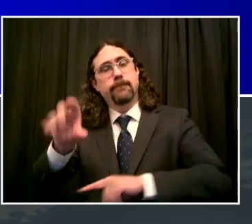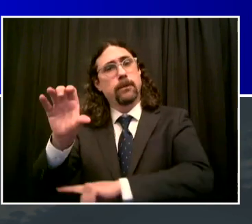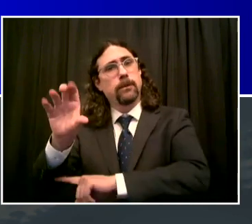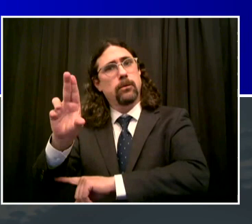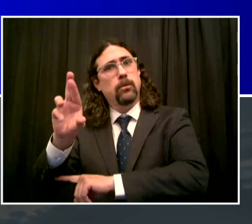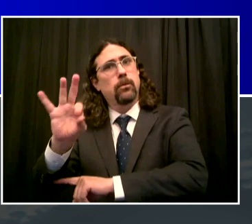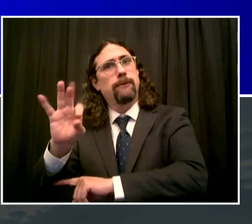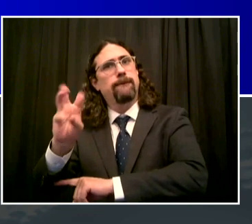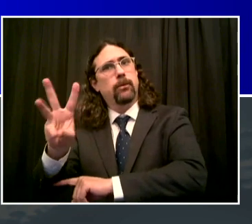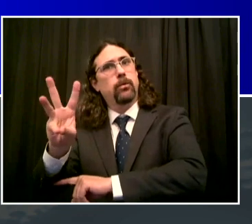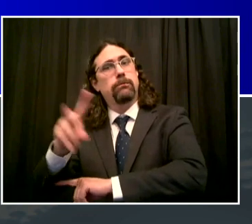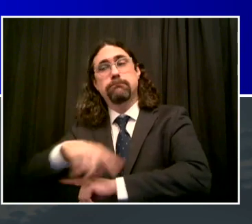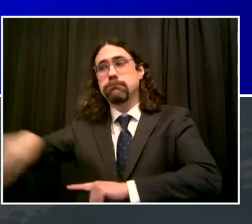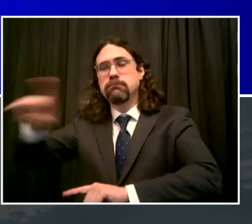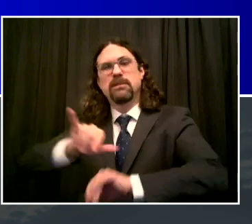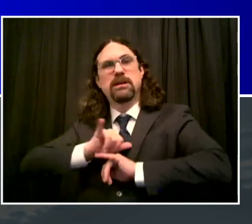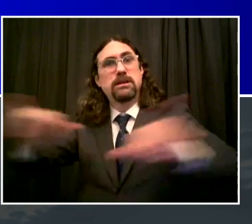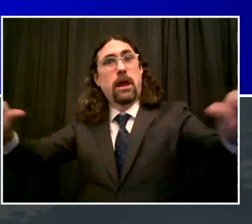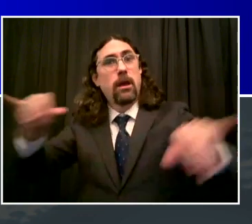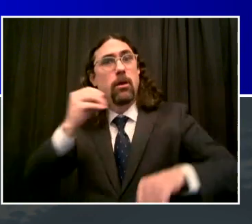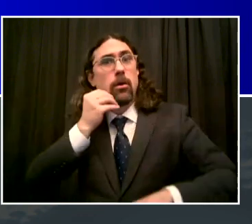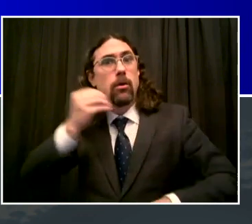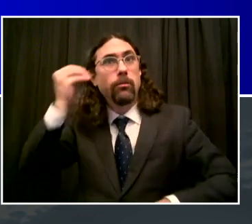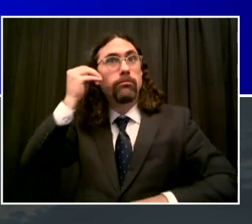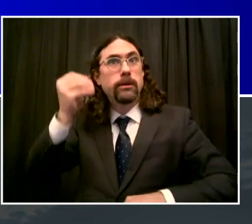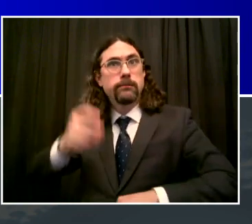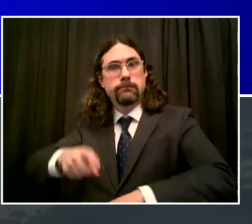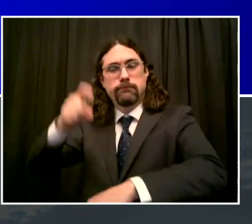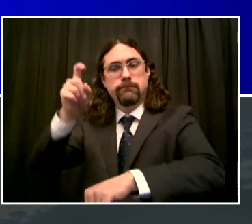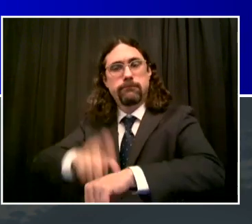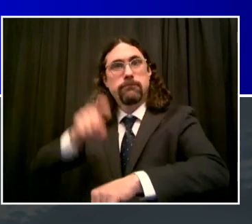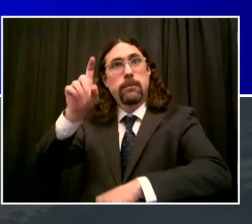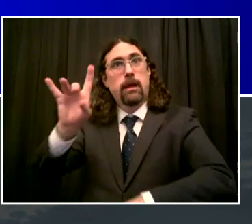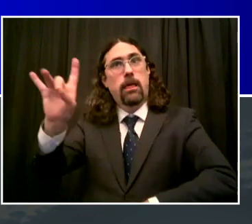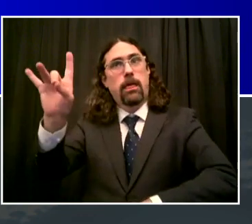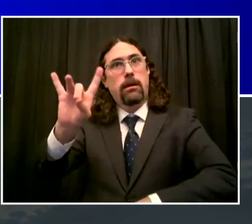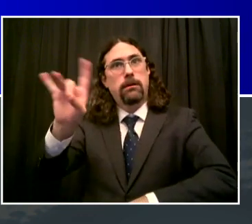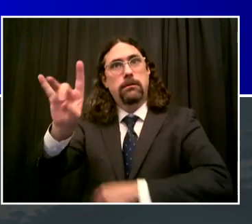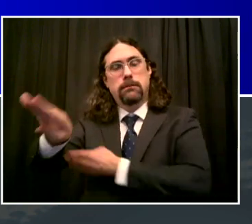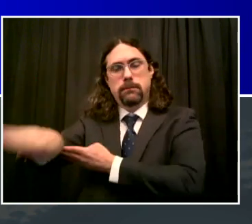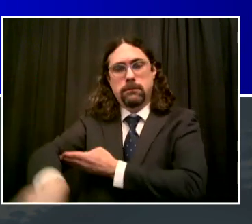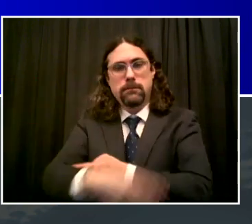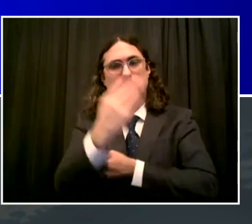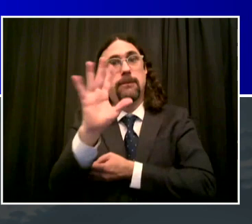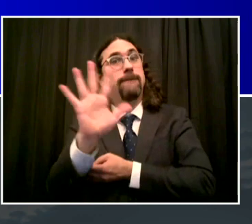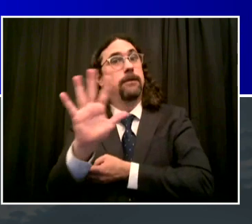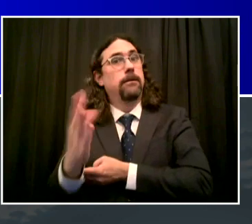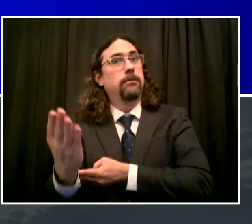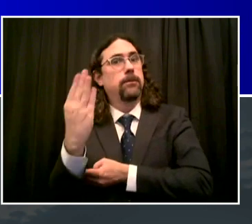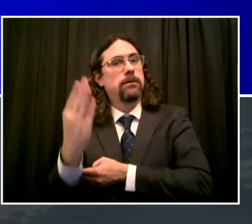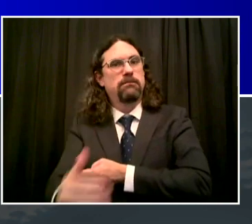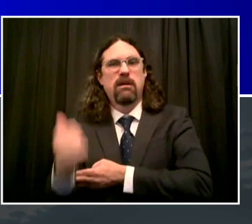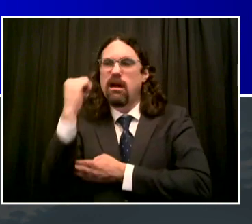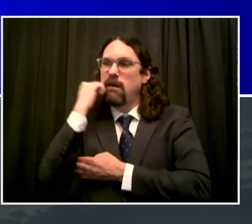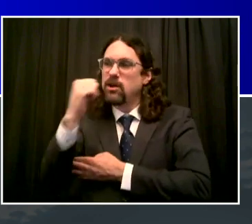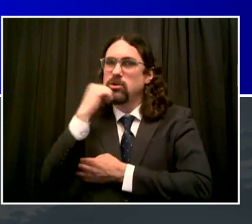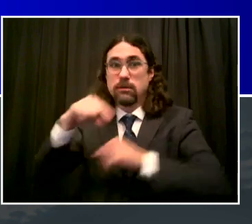THE CURFEW. .MA. ON WEDNESDAY MORNING. WE ARE GOING TO CONTINUE THAT FOR THE REMAINDER OF THE